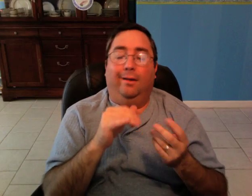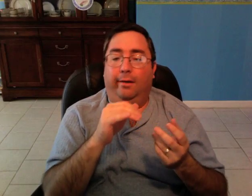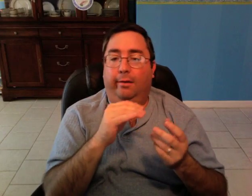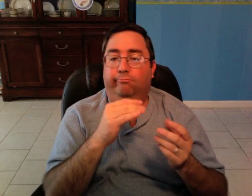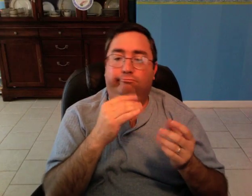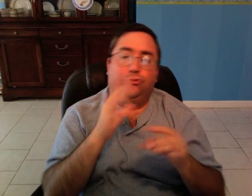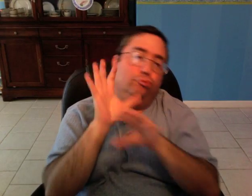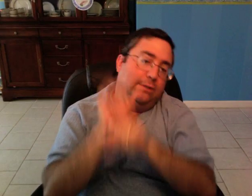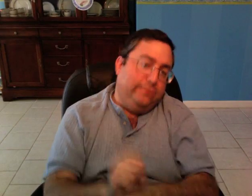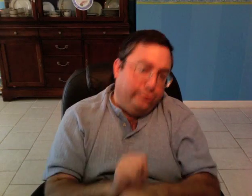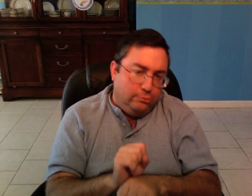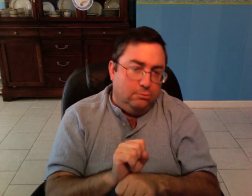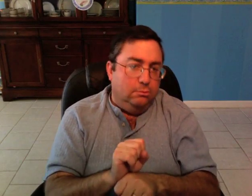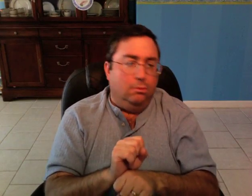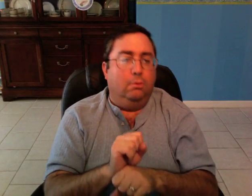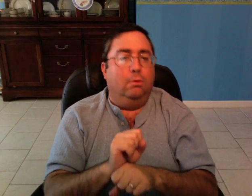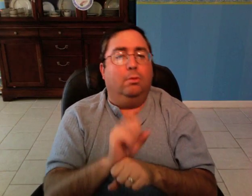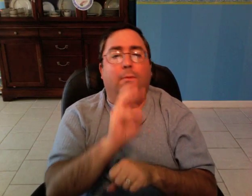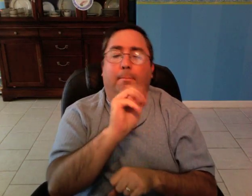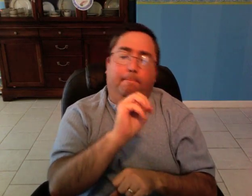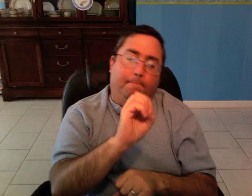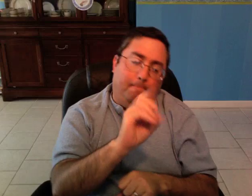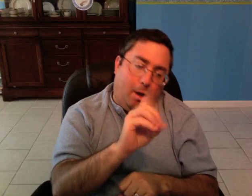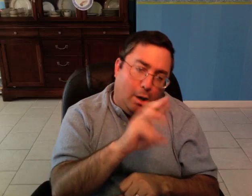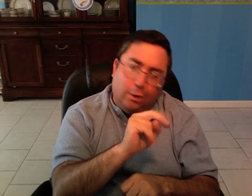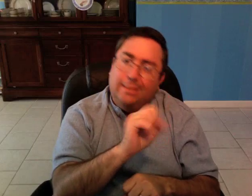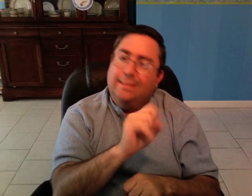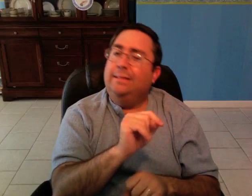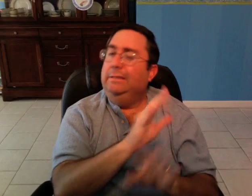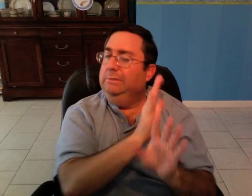The ones I discussed previously are more "traditional" or "modern" theories.